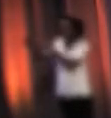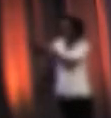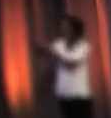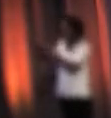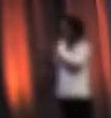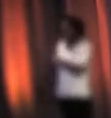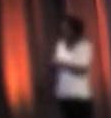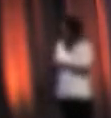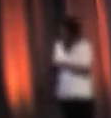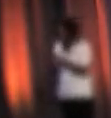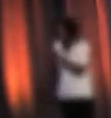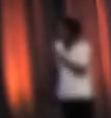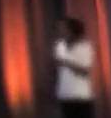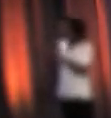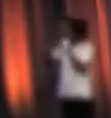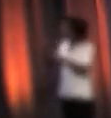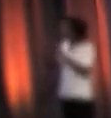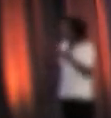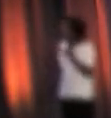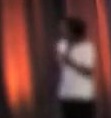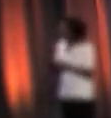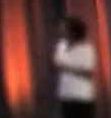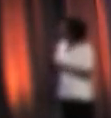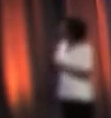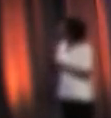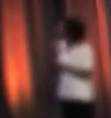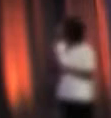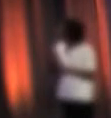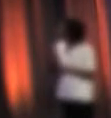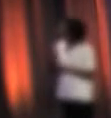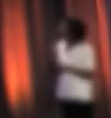such as RNIB, Guide Dogs Scotland, Deaf Action